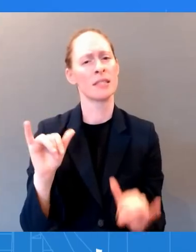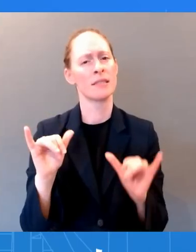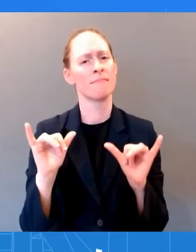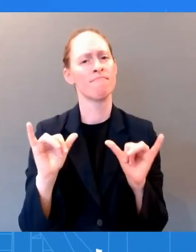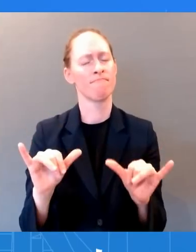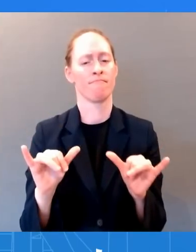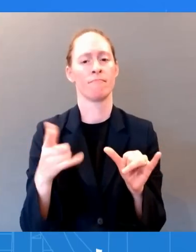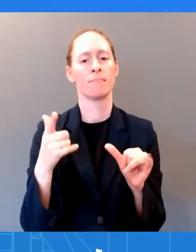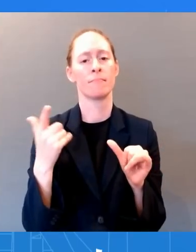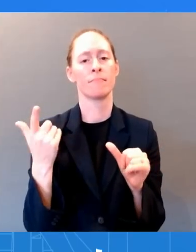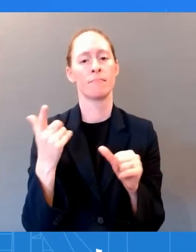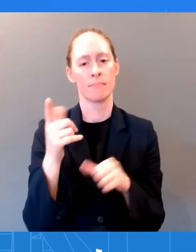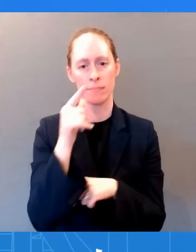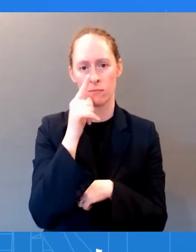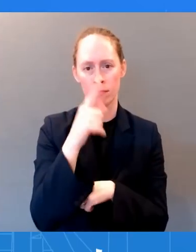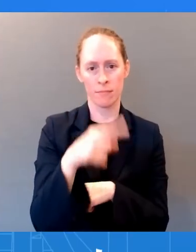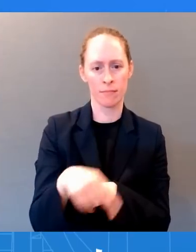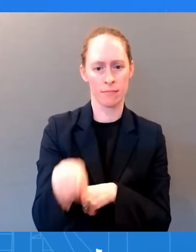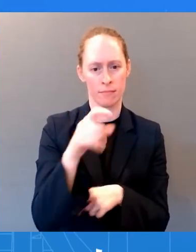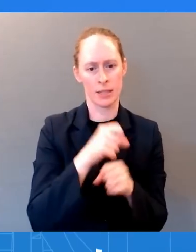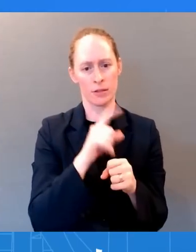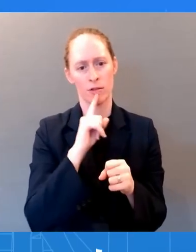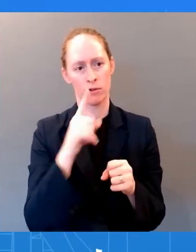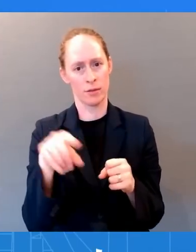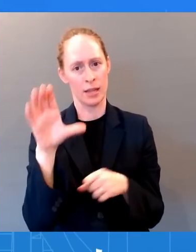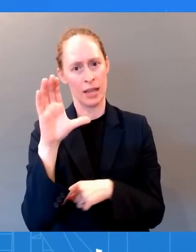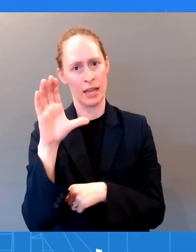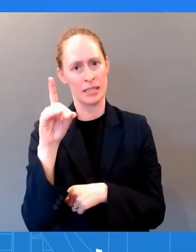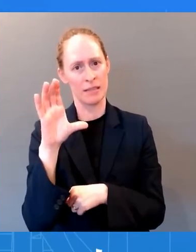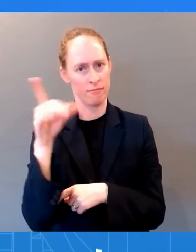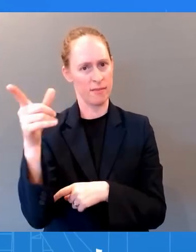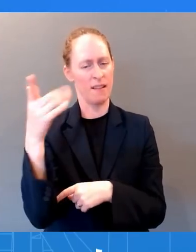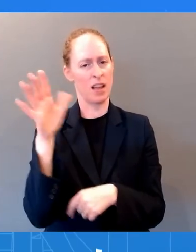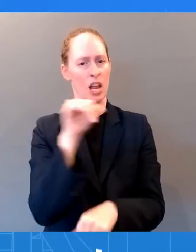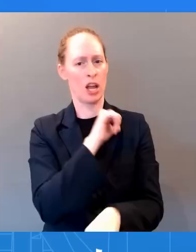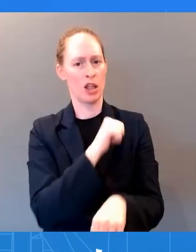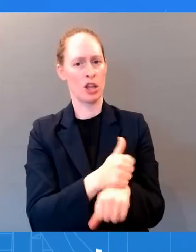there is a CDC provision for folks coming through -- coming through the southern border.